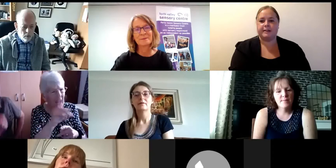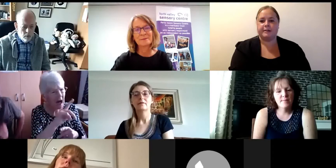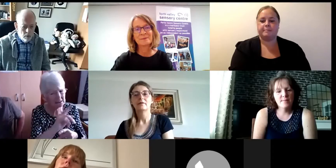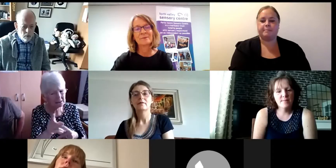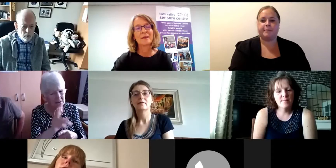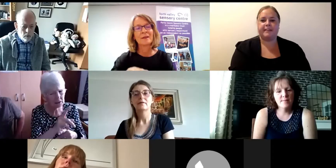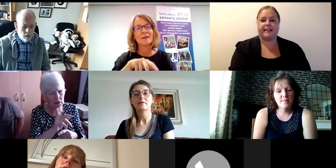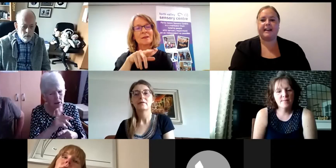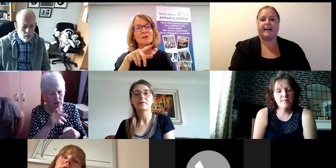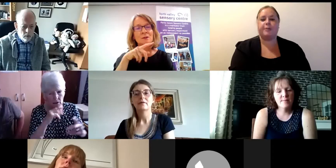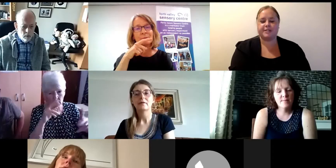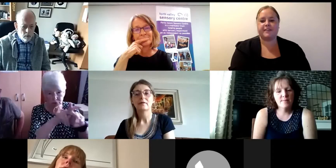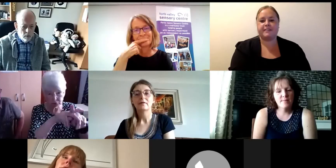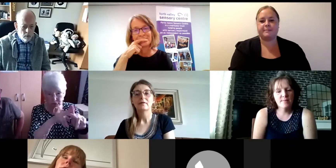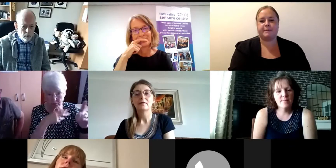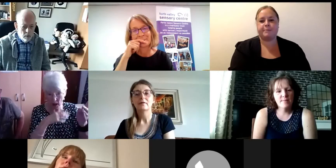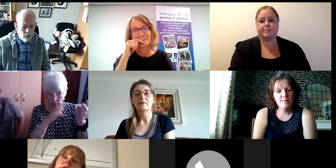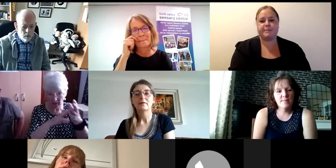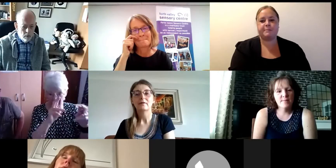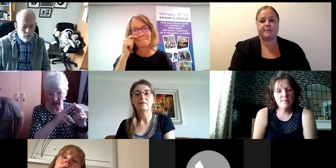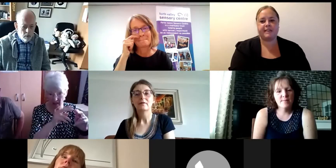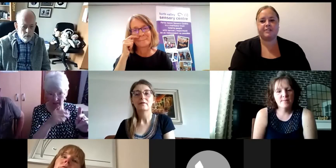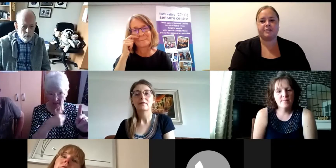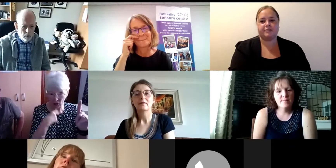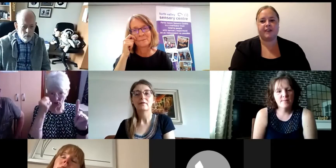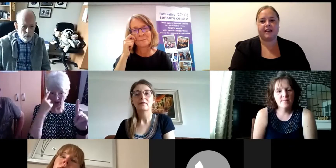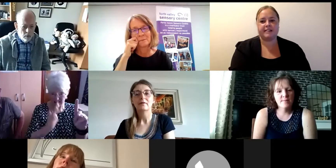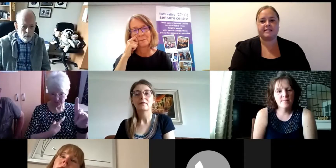But I always found people would be speaking too fast.